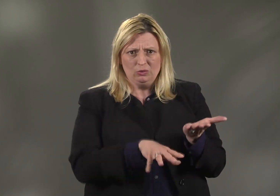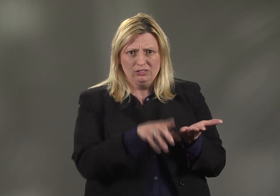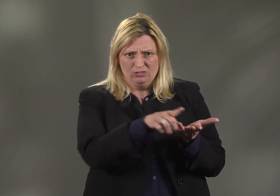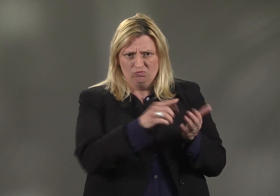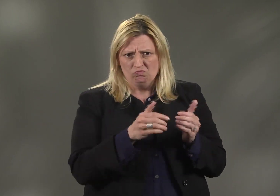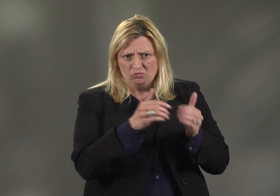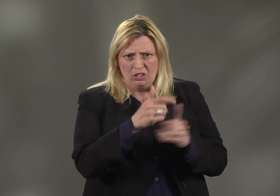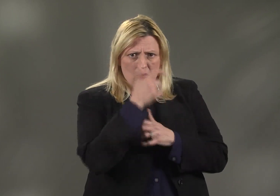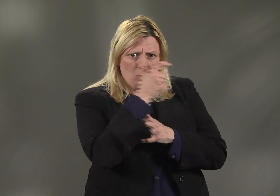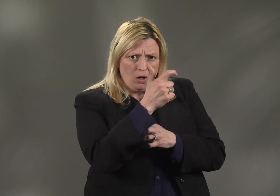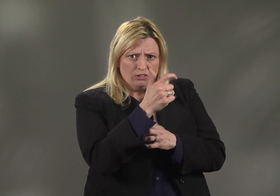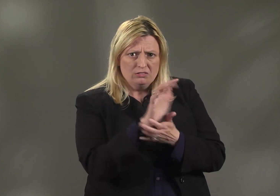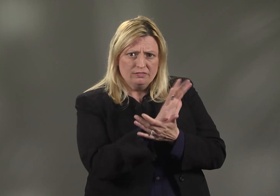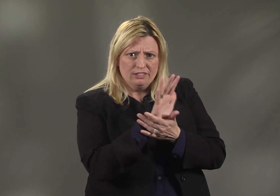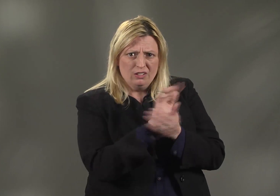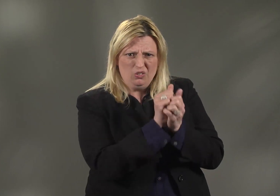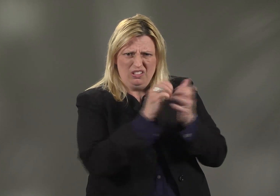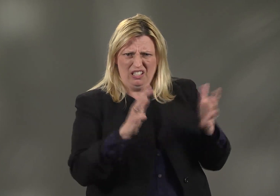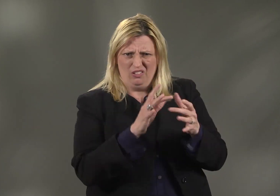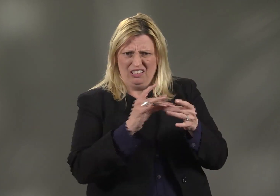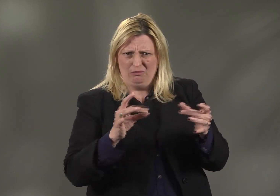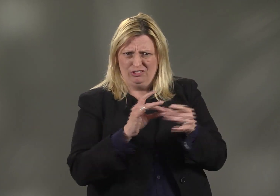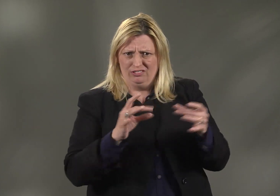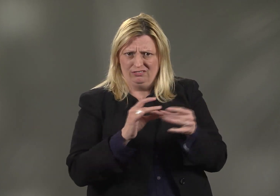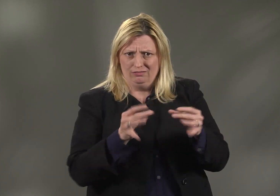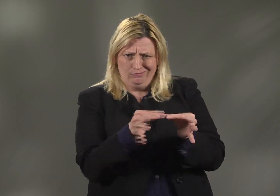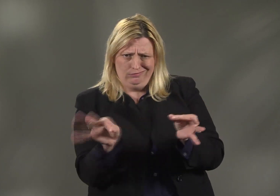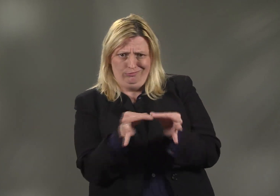and students are asked to watch a video without captions.